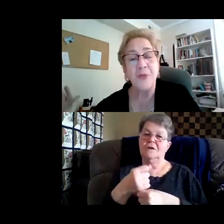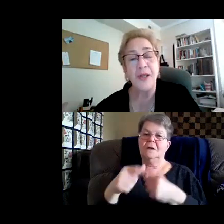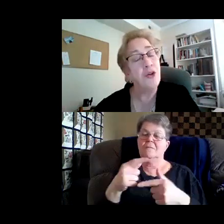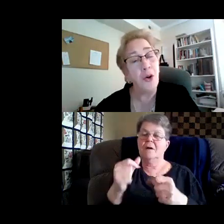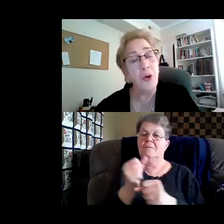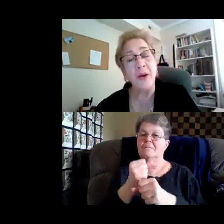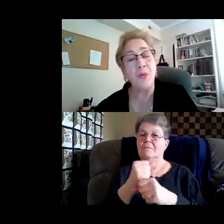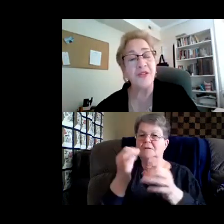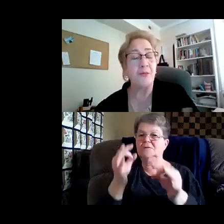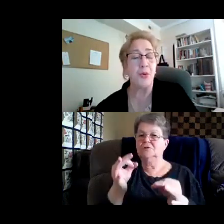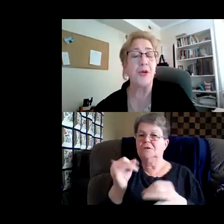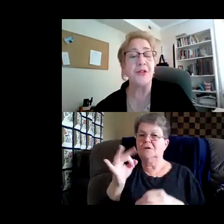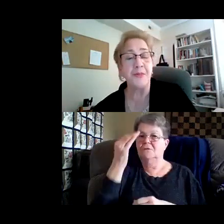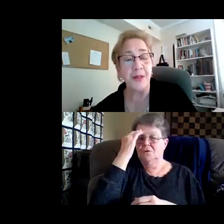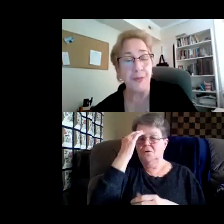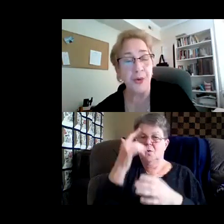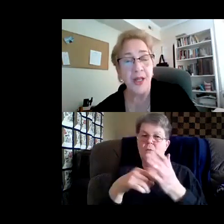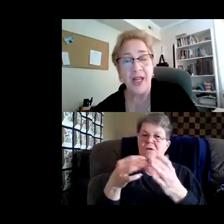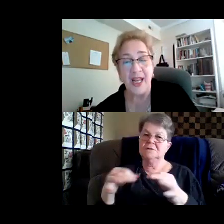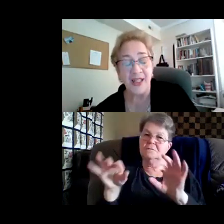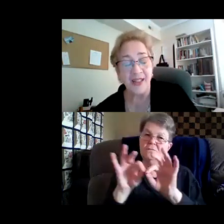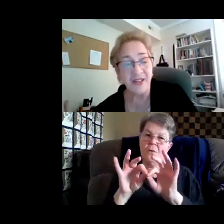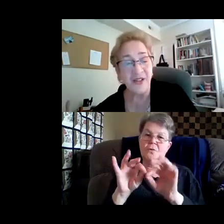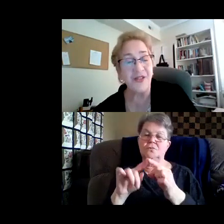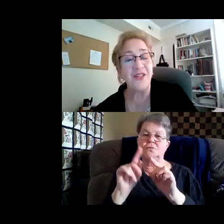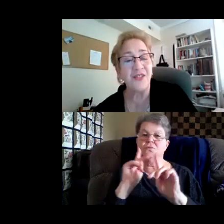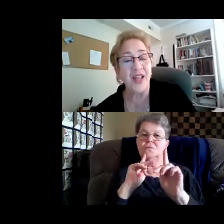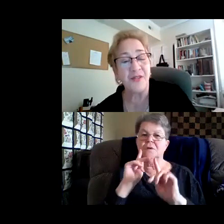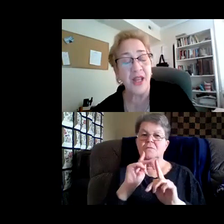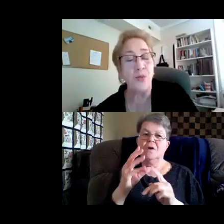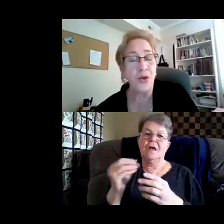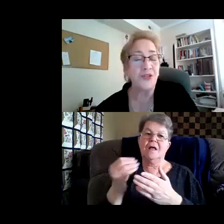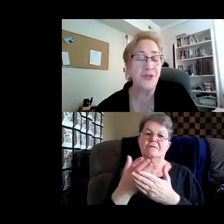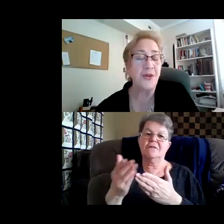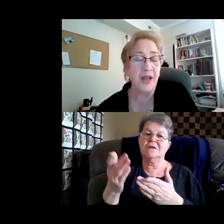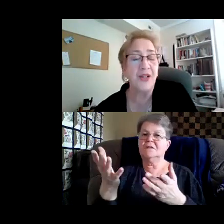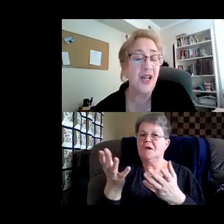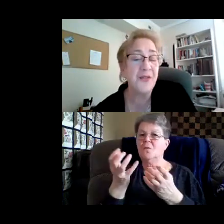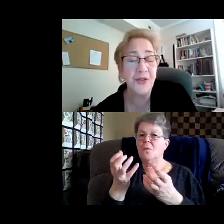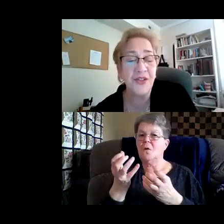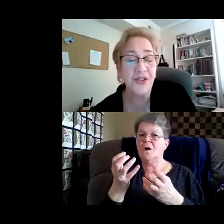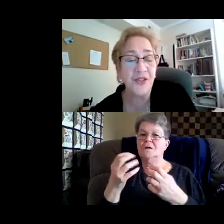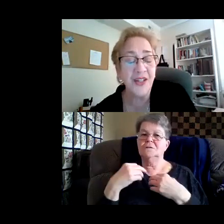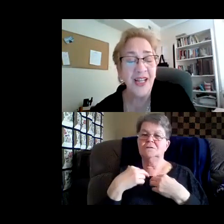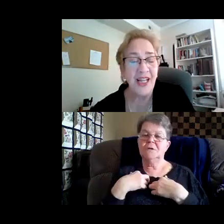if we know about what's important to people, and the things that they want to have guide their decisions,